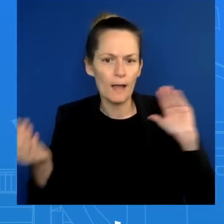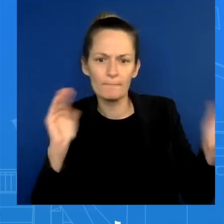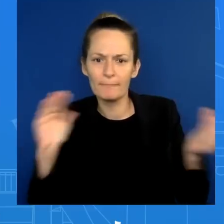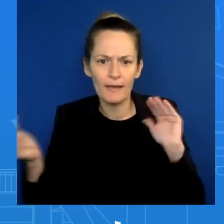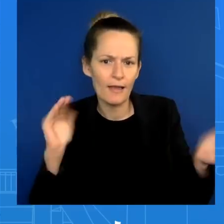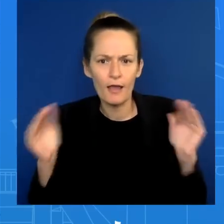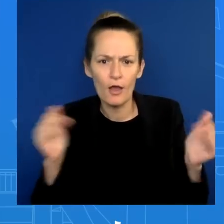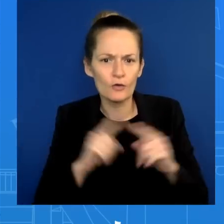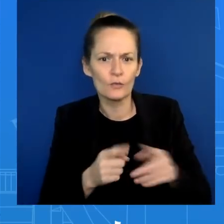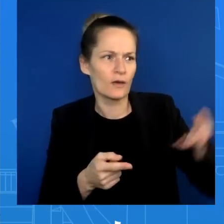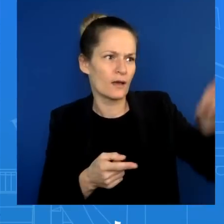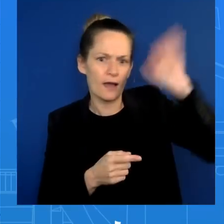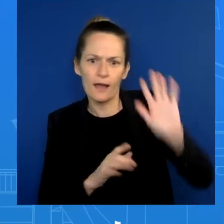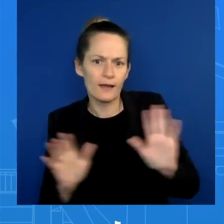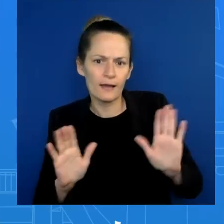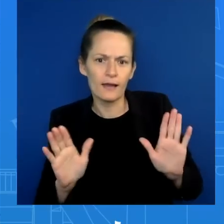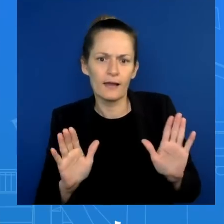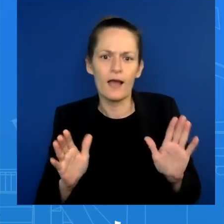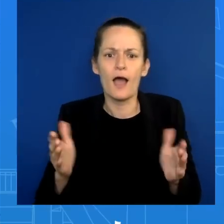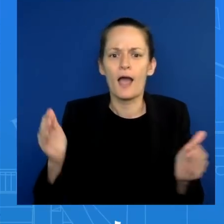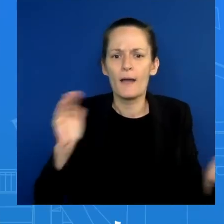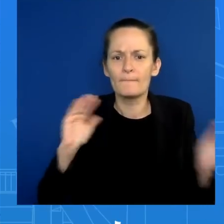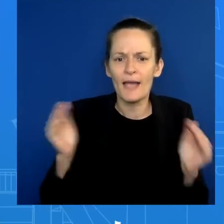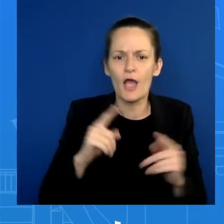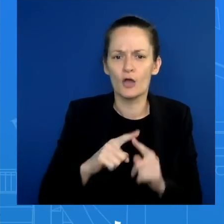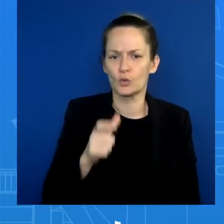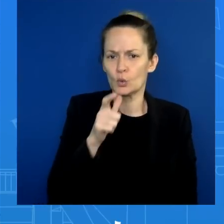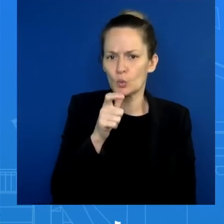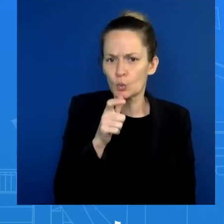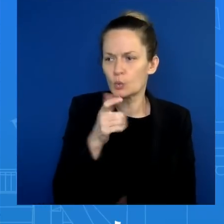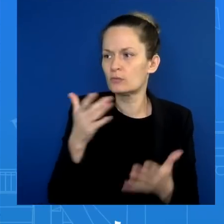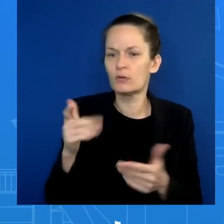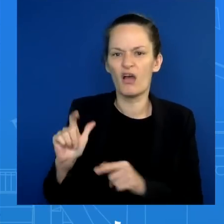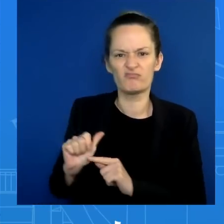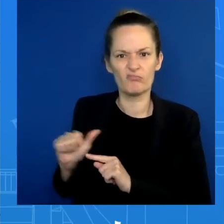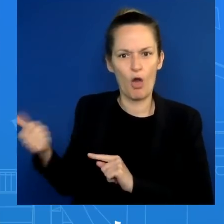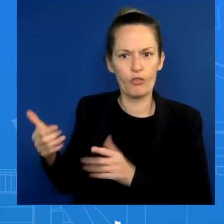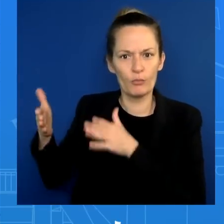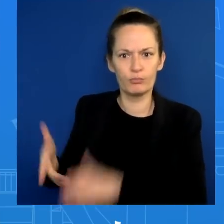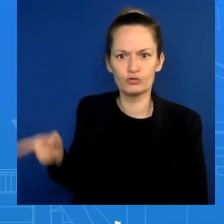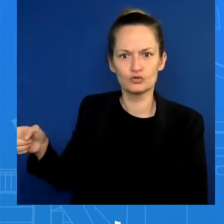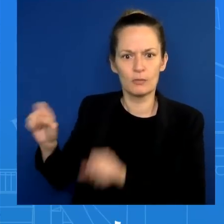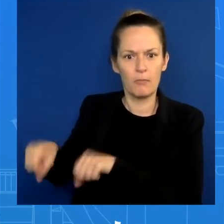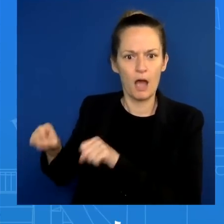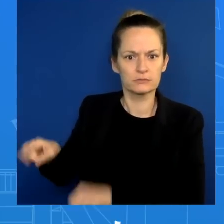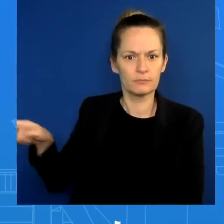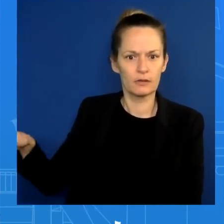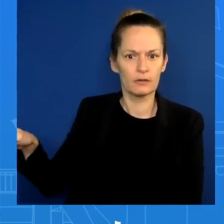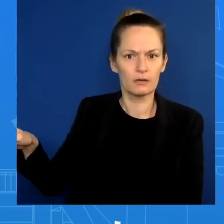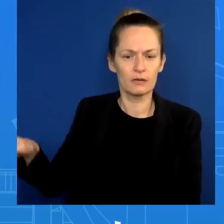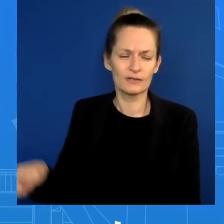and we'll see you there. The Press: But it seems inevitable at this point. Is the administration prepared for potential legal challenges